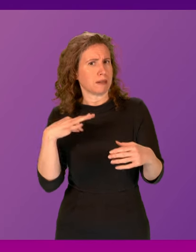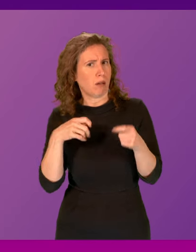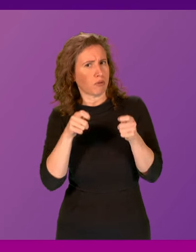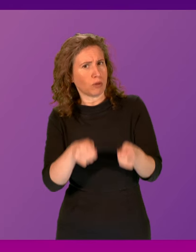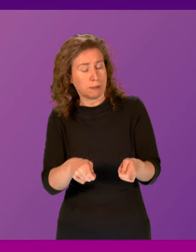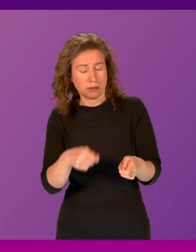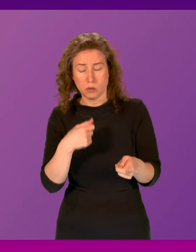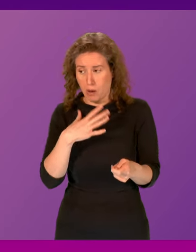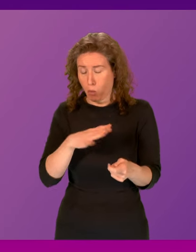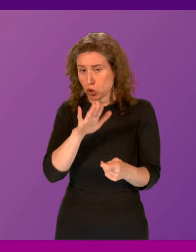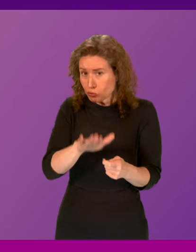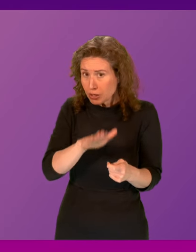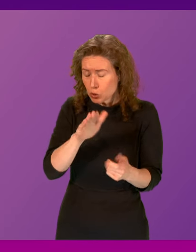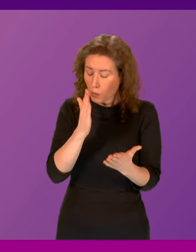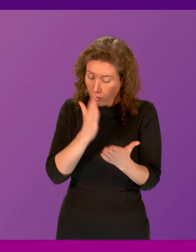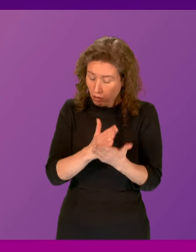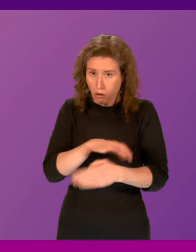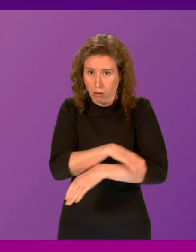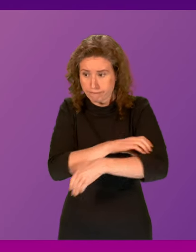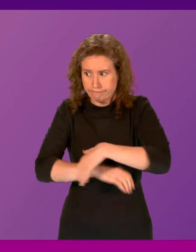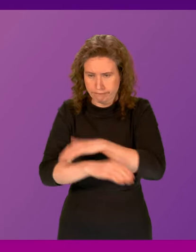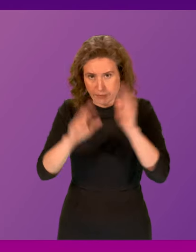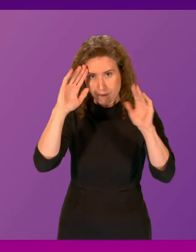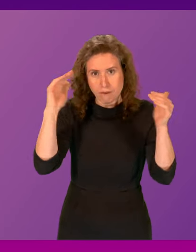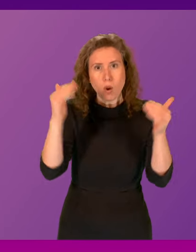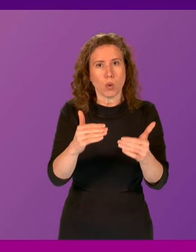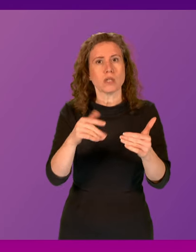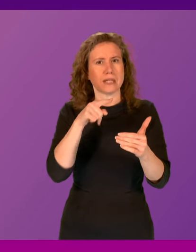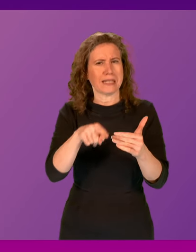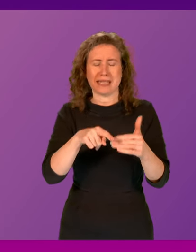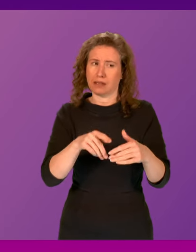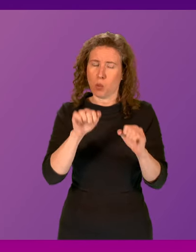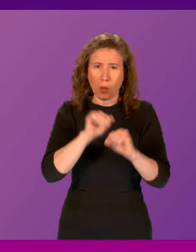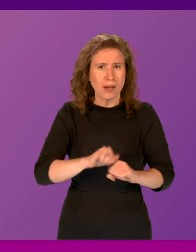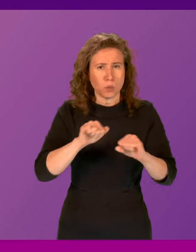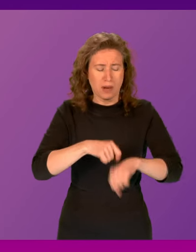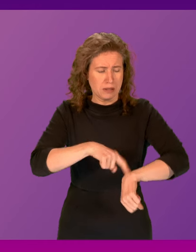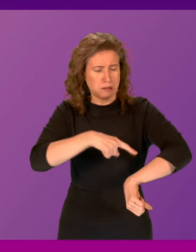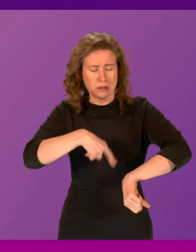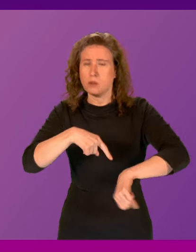that we are focusing on tackling the far-too-long waits in paediatrics.